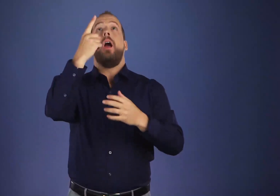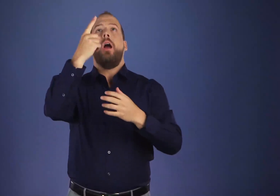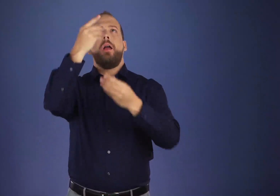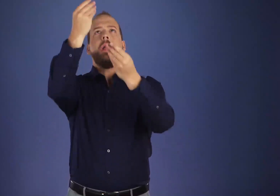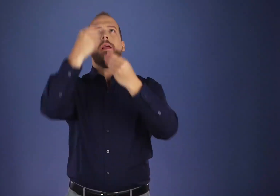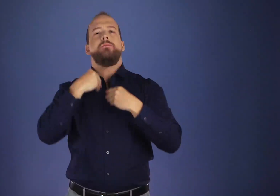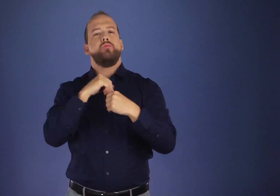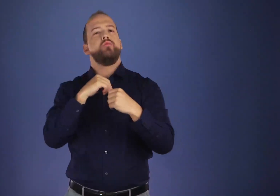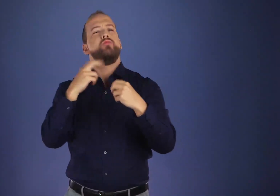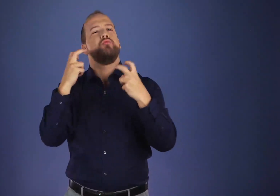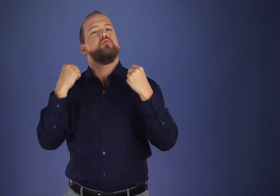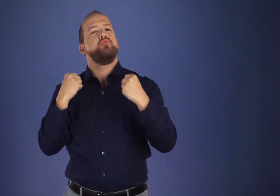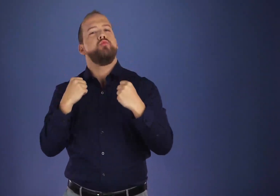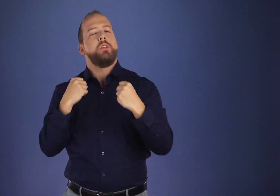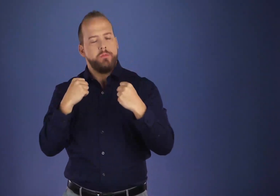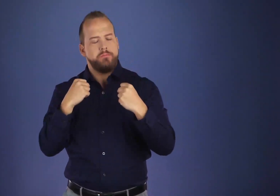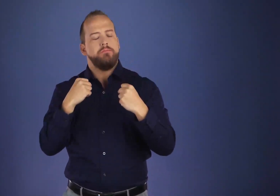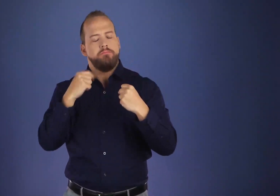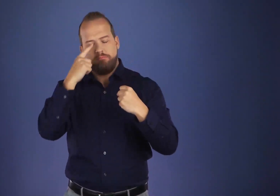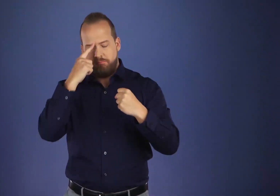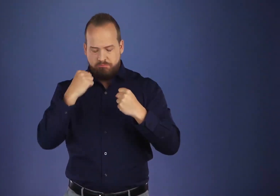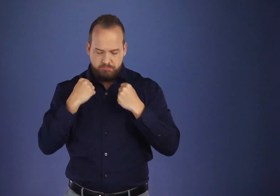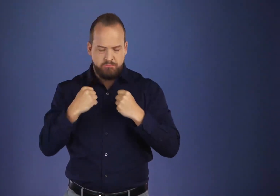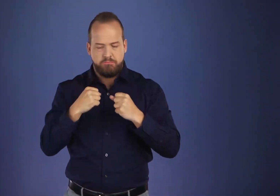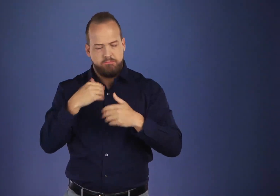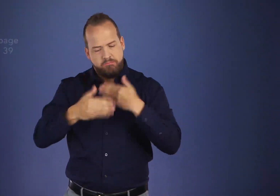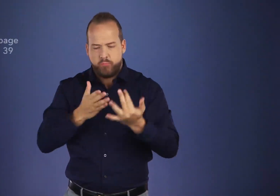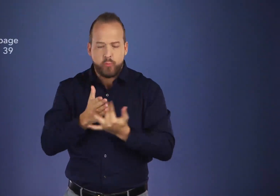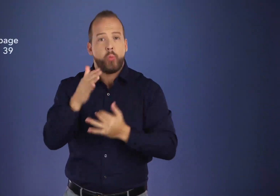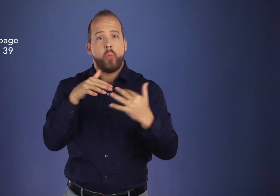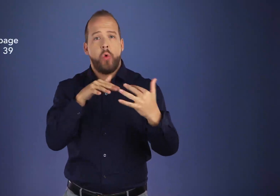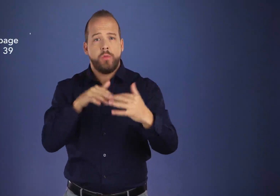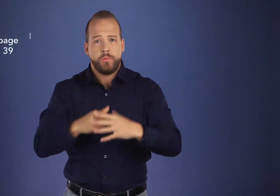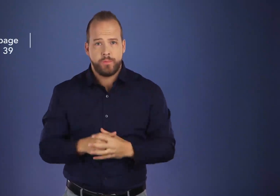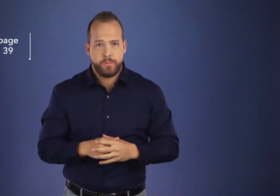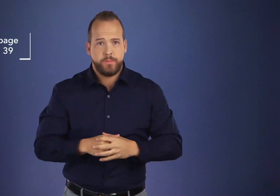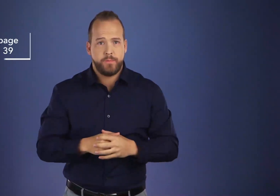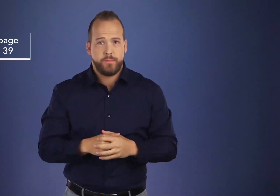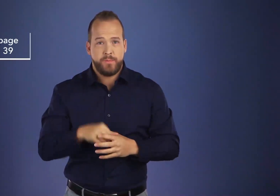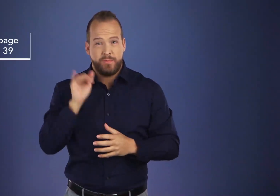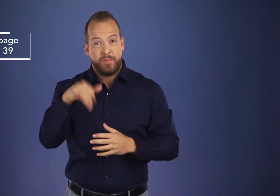And far from being a weakness, this dependence was their chief source of strength.